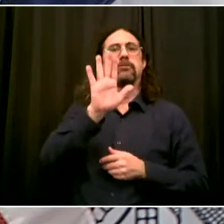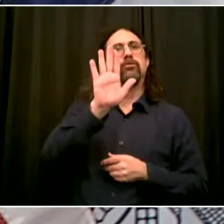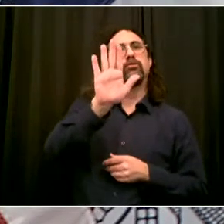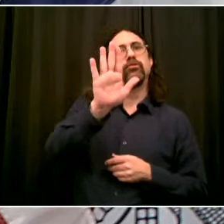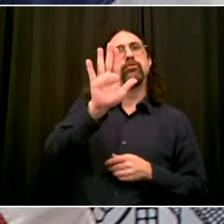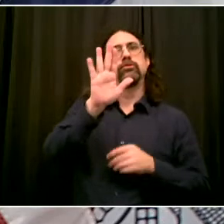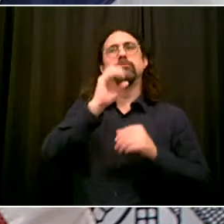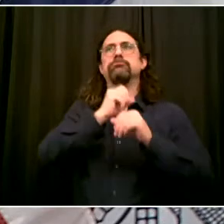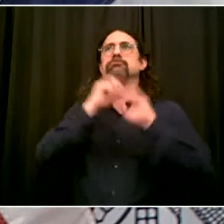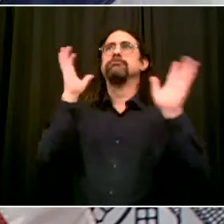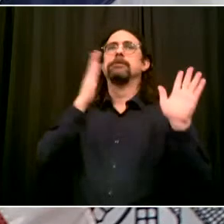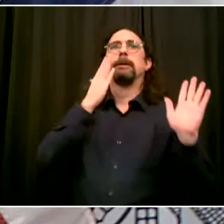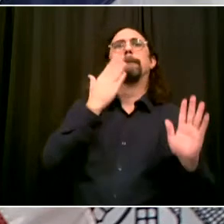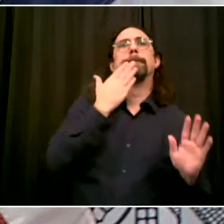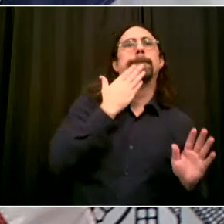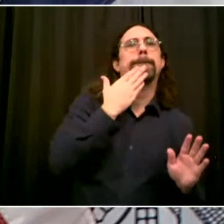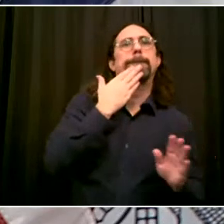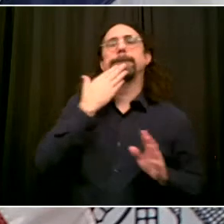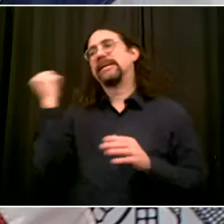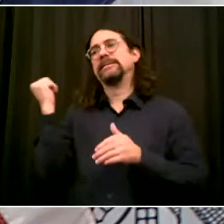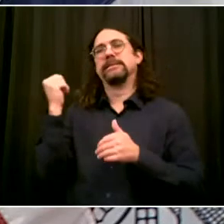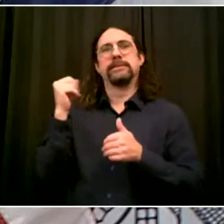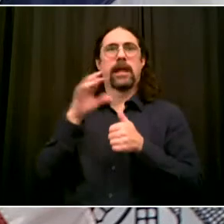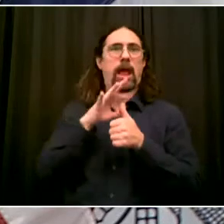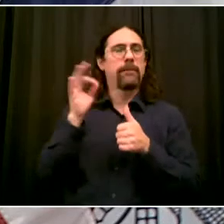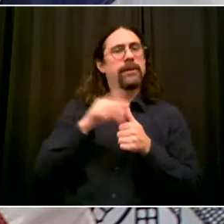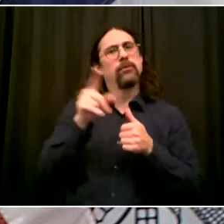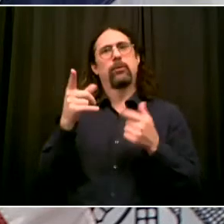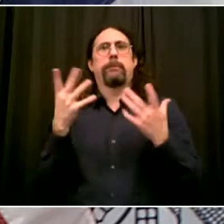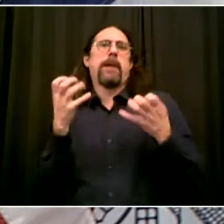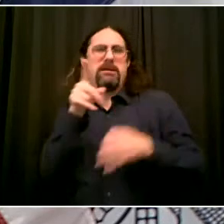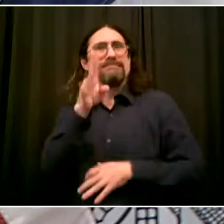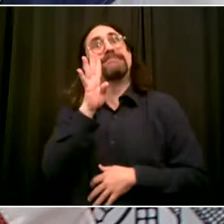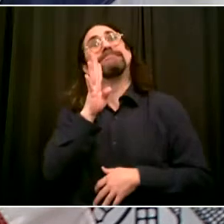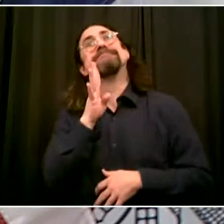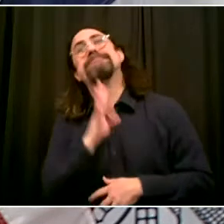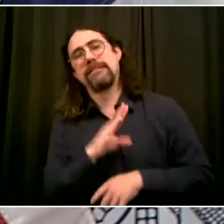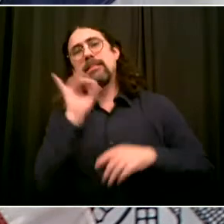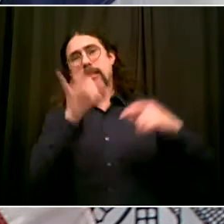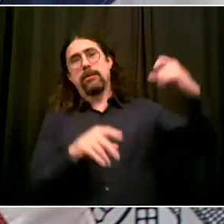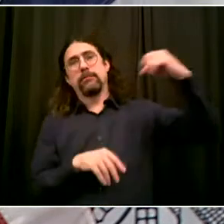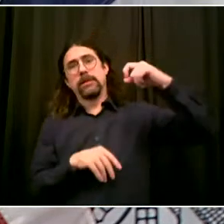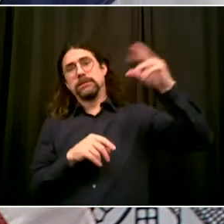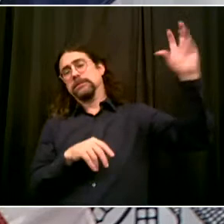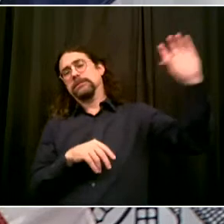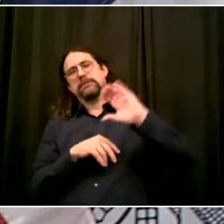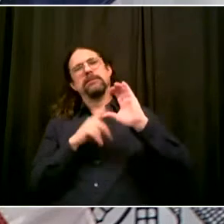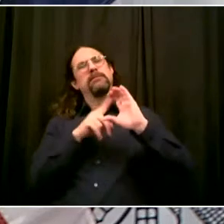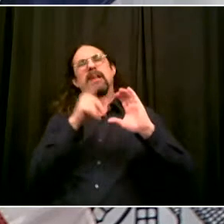WEEKDAY SUBWAY SERVICE LIMITING JOBS OF 9000